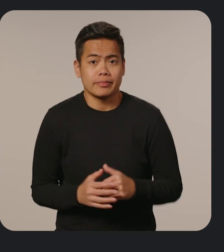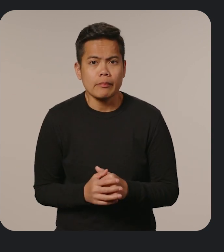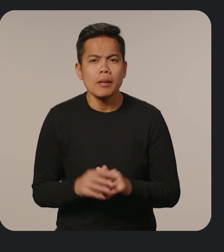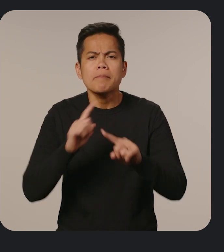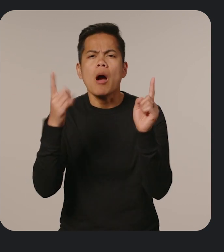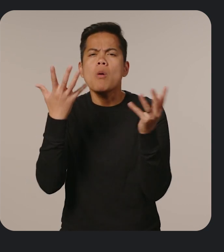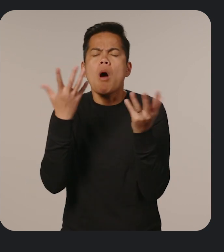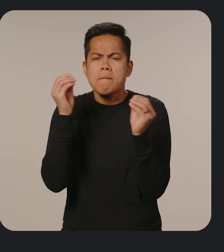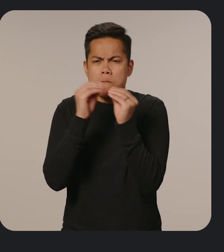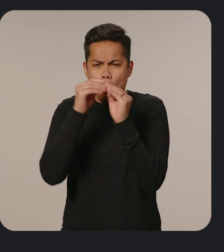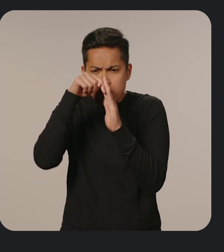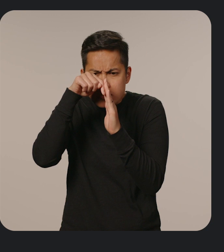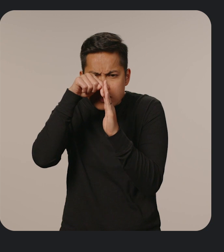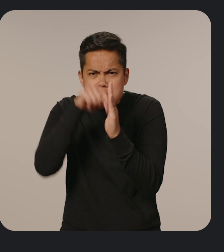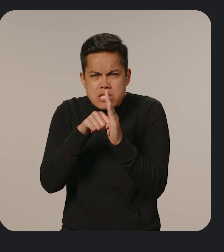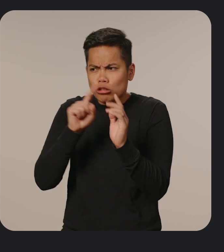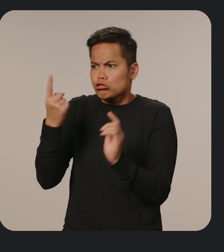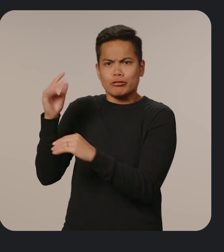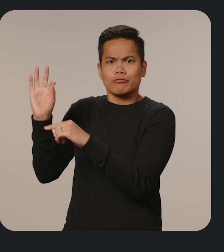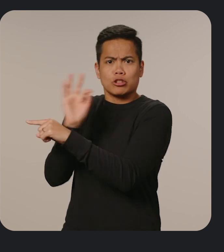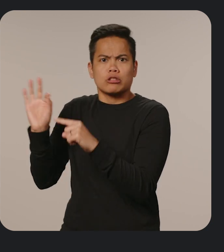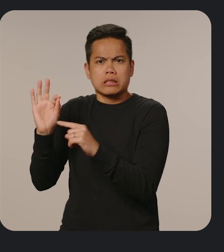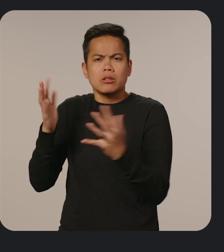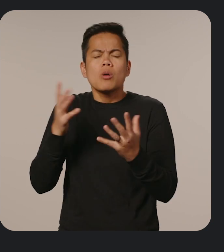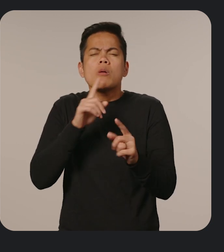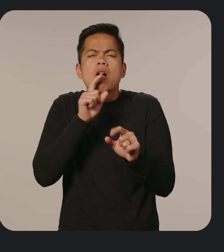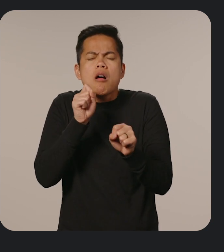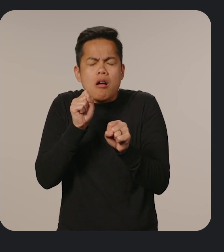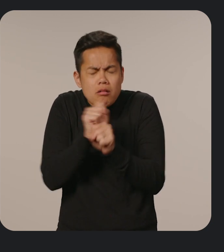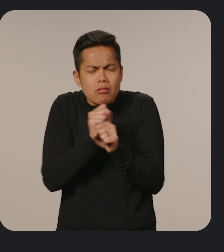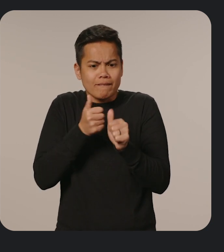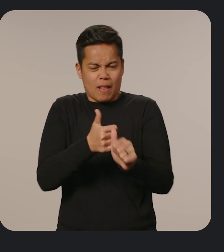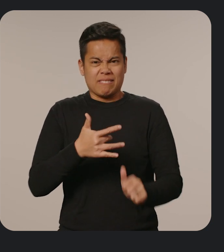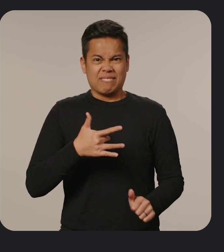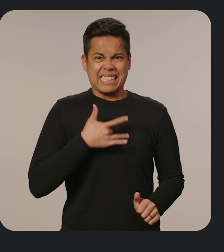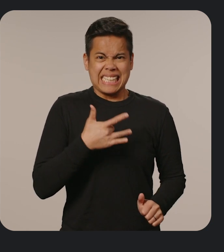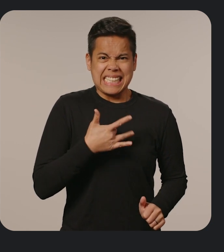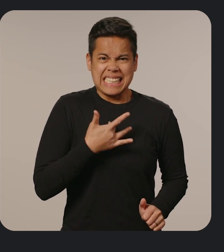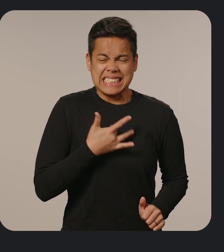Like at Google Design, we used to think screens should feel like paper. Paper is a surface for information in the real world.